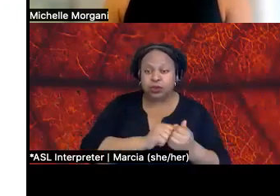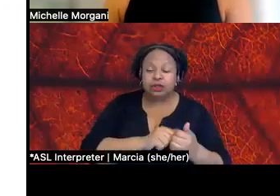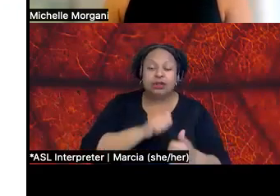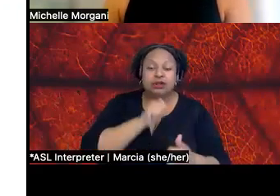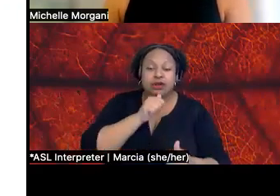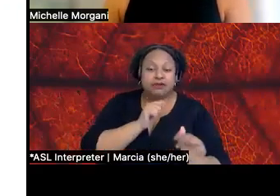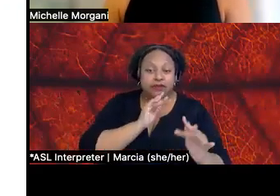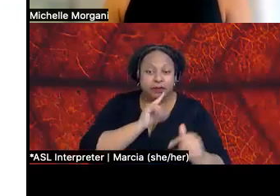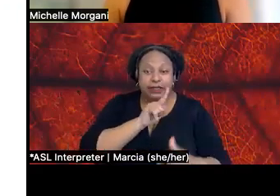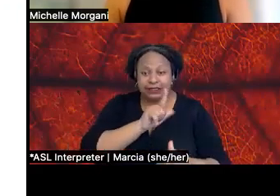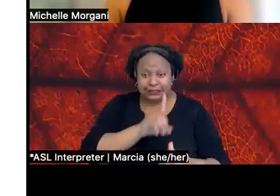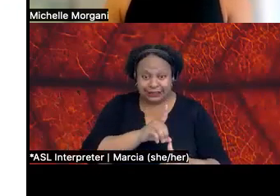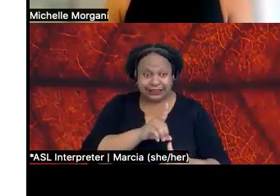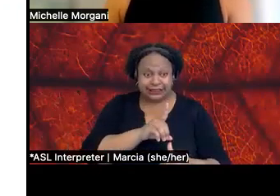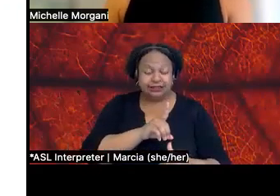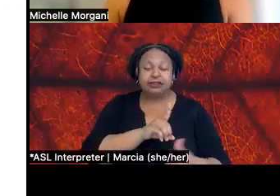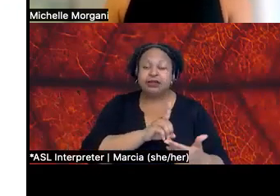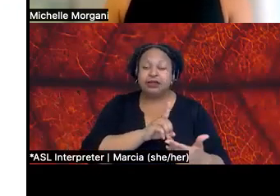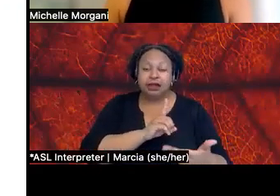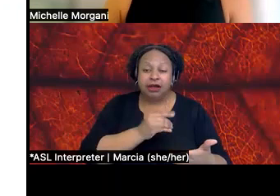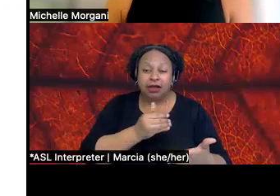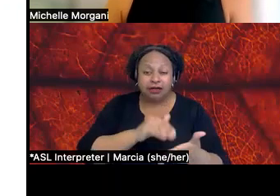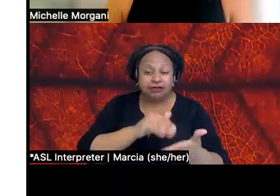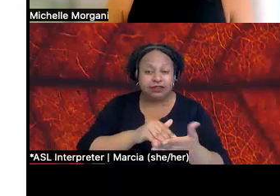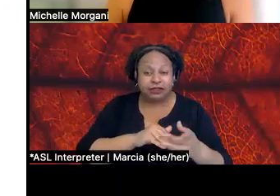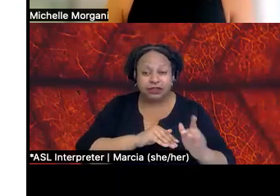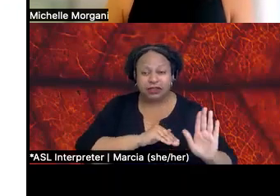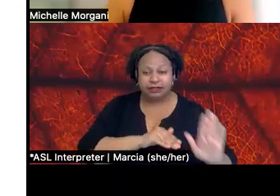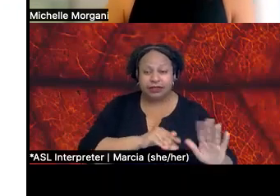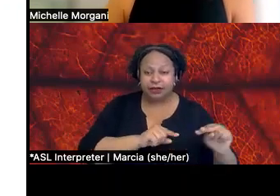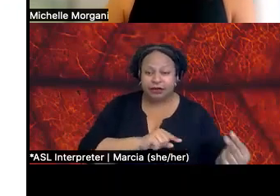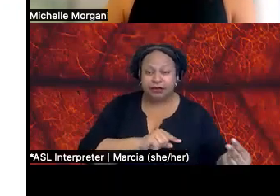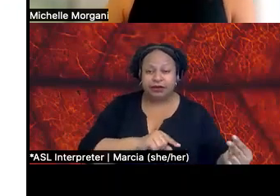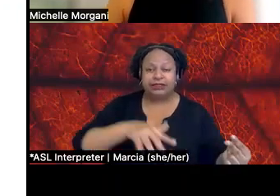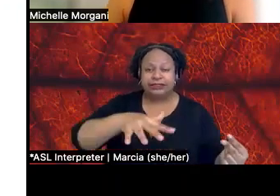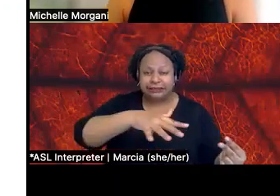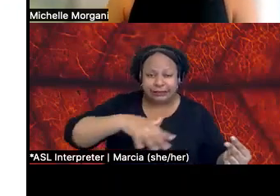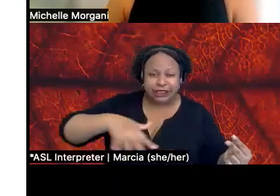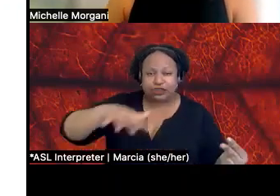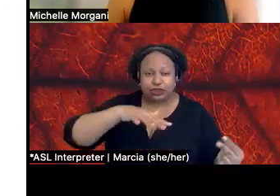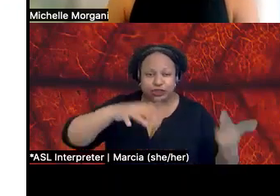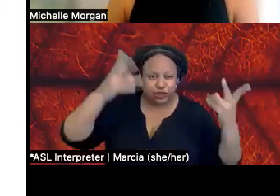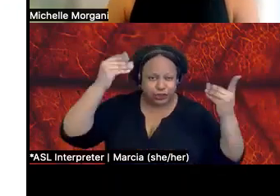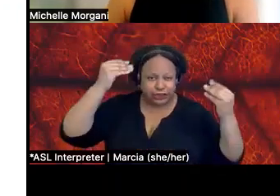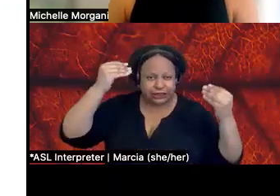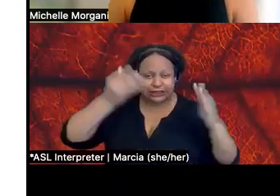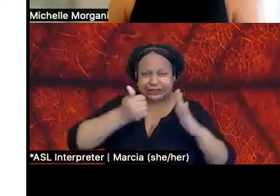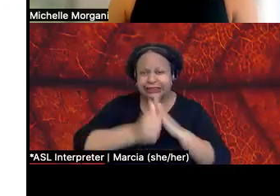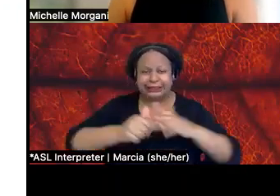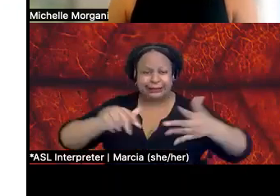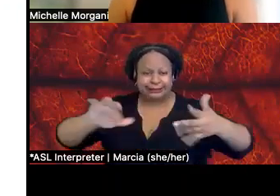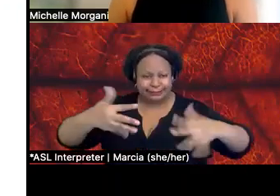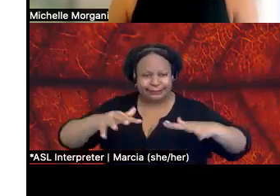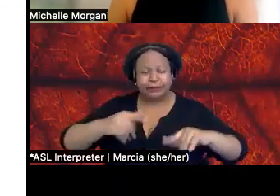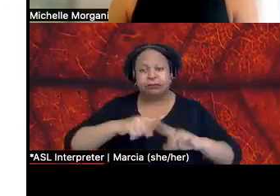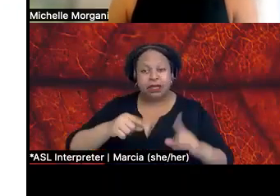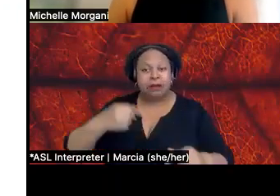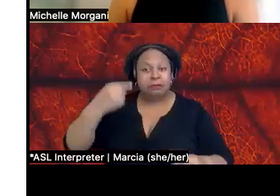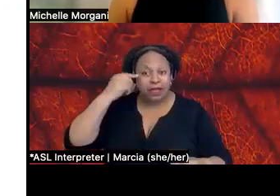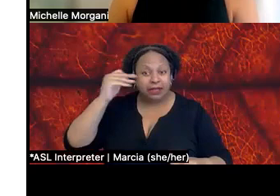often come with poor spatial reasoning skills, and that's what a mind map taps into first.